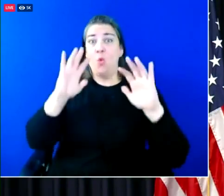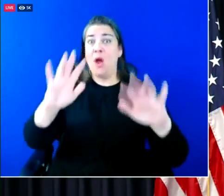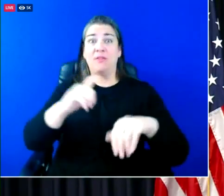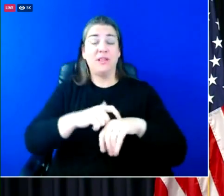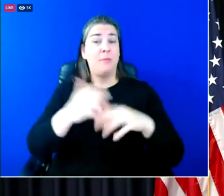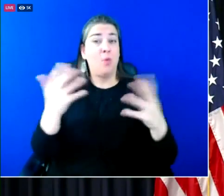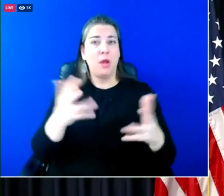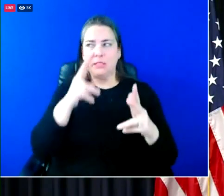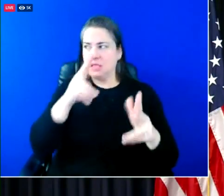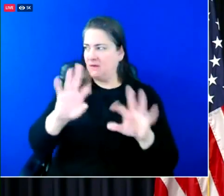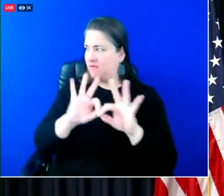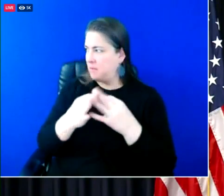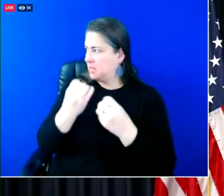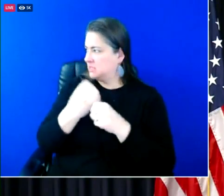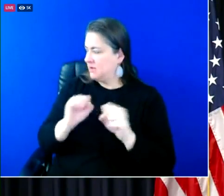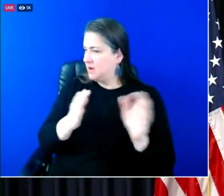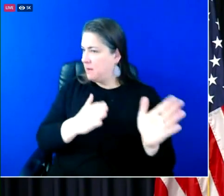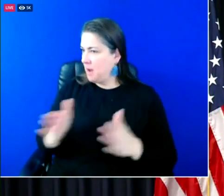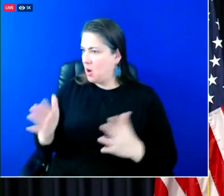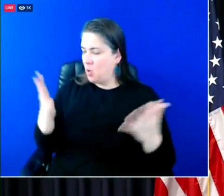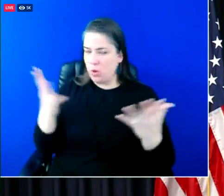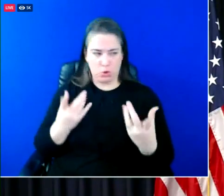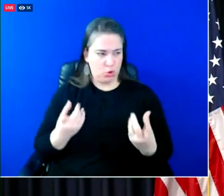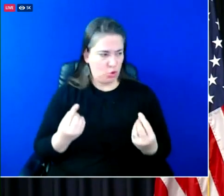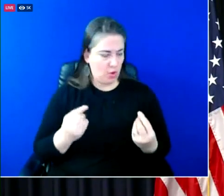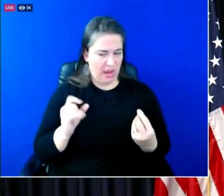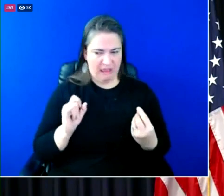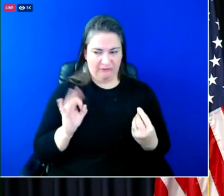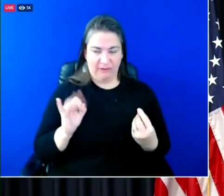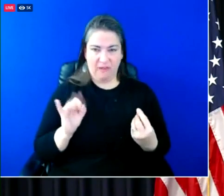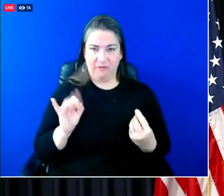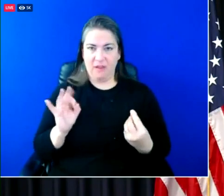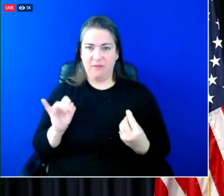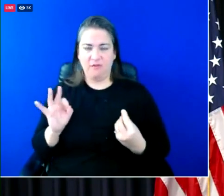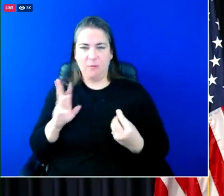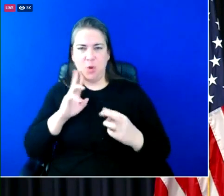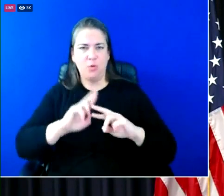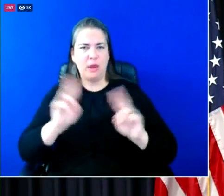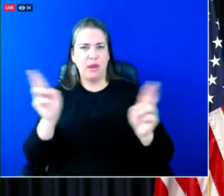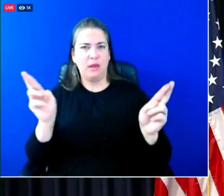Uh, in this particular instance, it's focused on a power outage. Take this